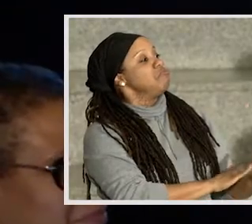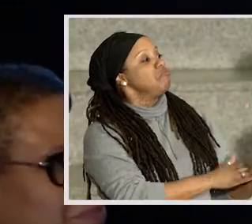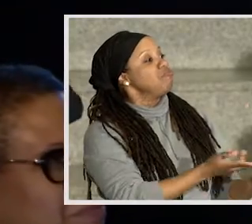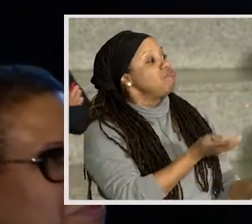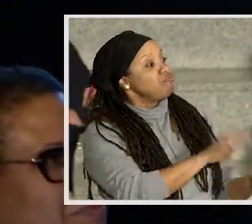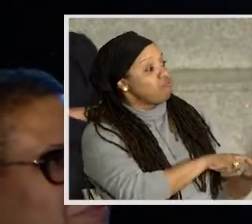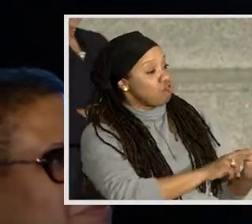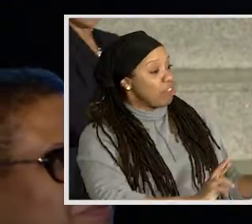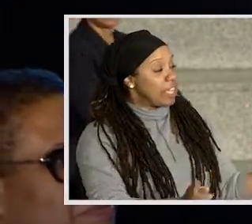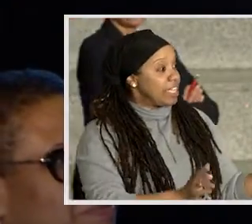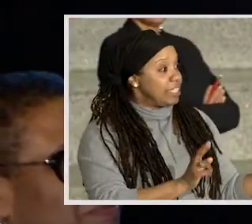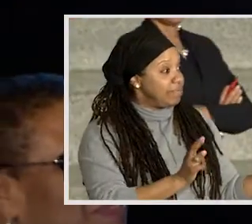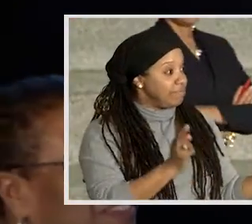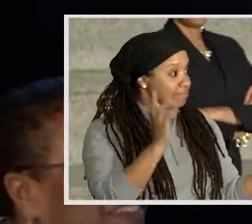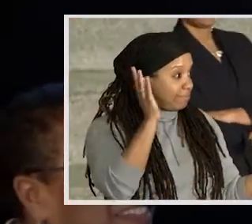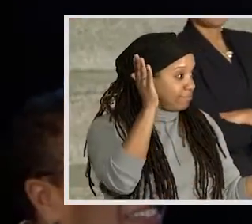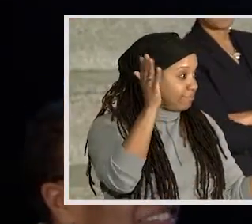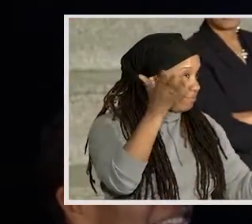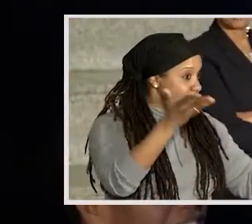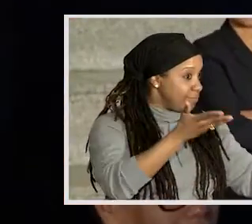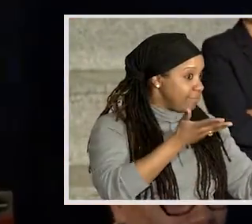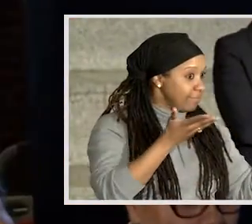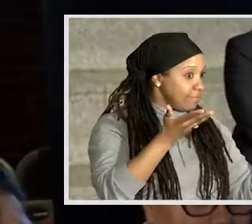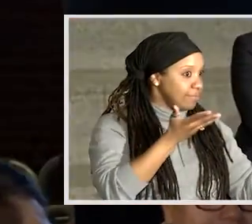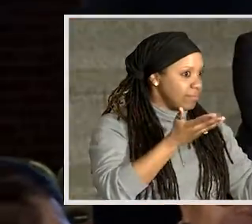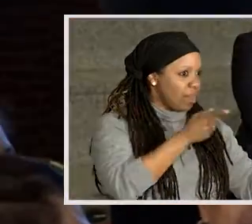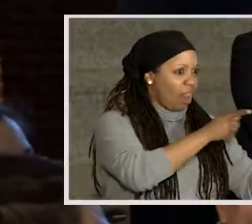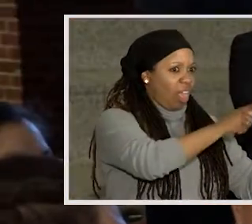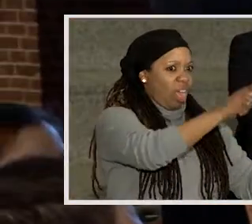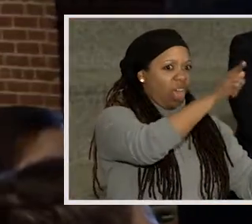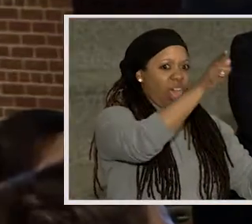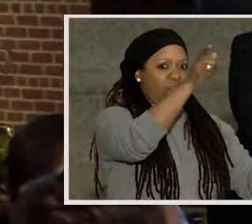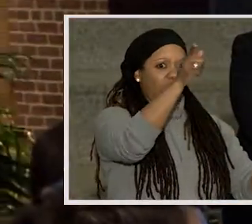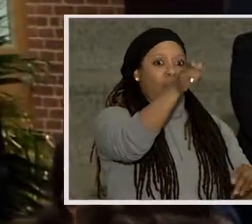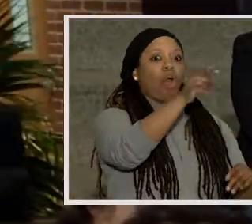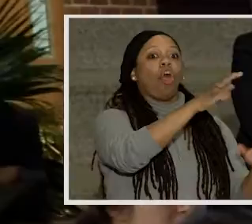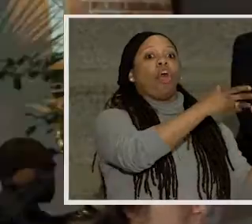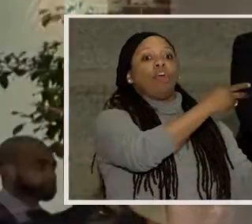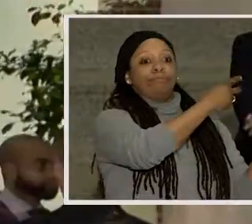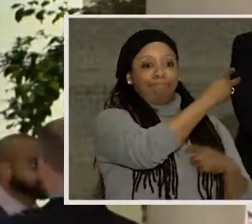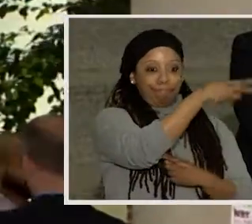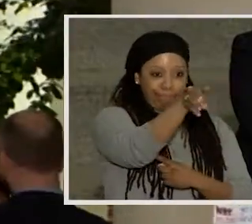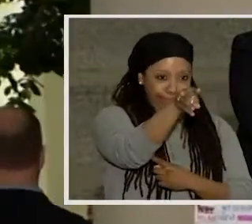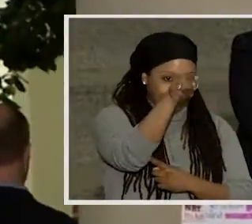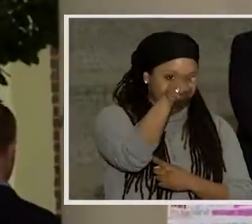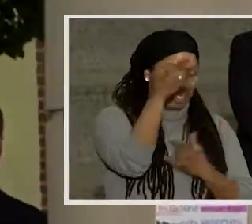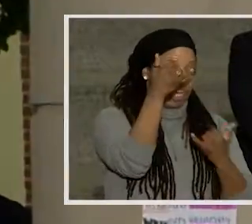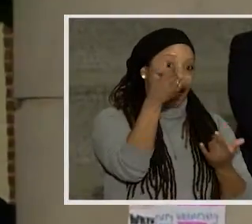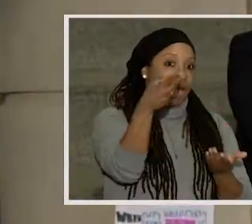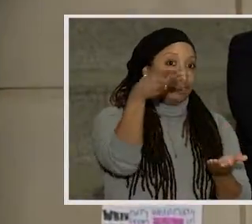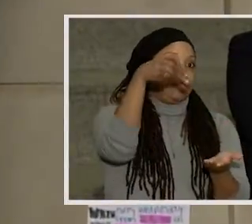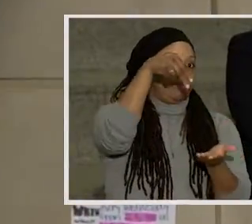HI, EVERYONE, MY NAME IS HANNAH AND I LIVE IN WARD 4. WE HAD A LOT OF FUN AT OUR TABLE.